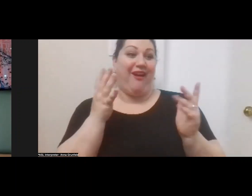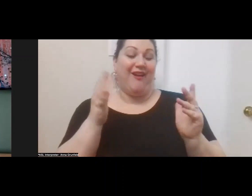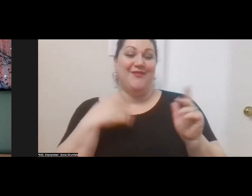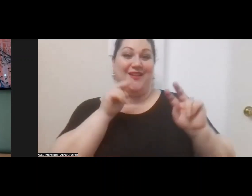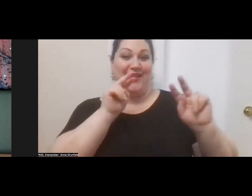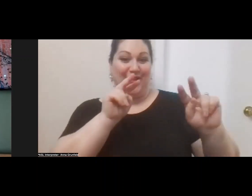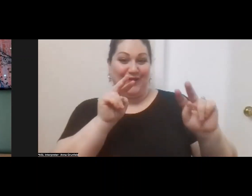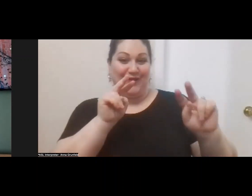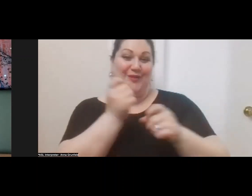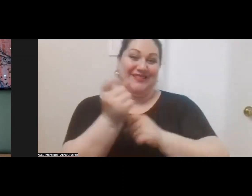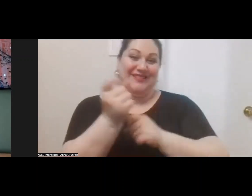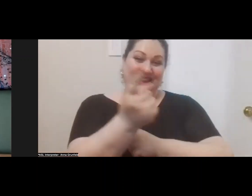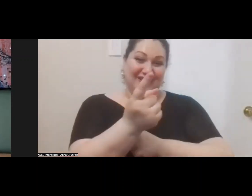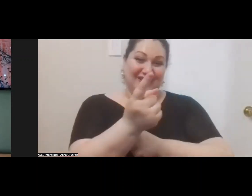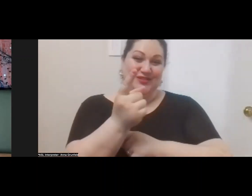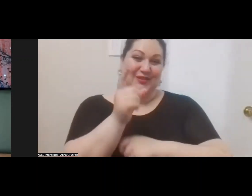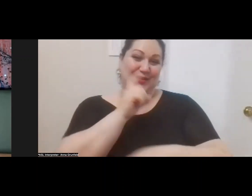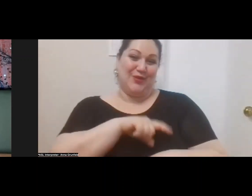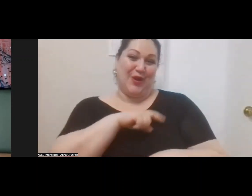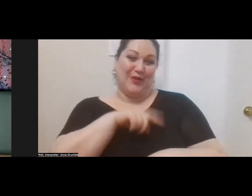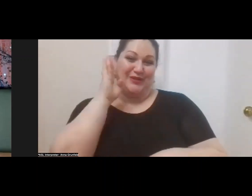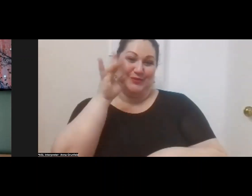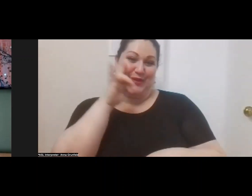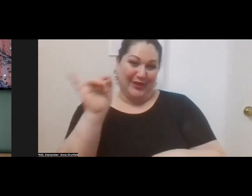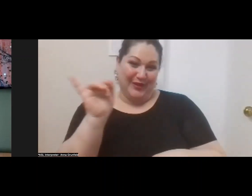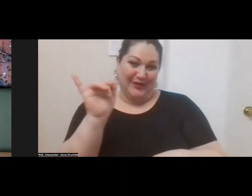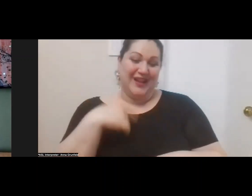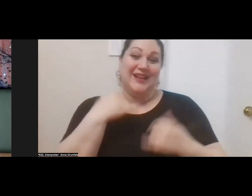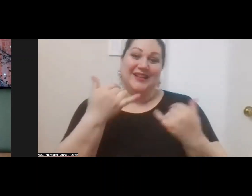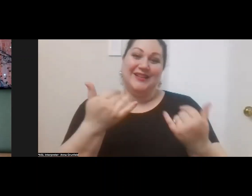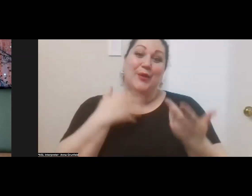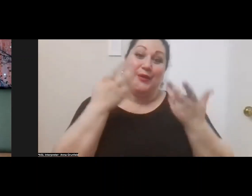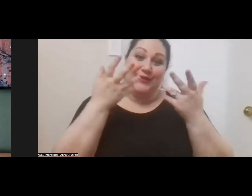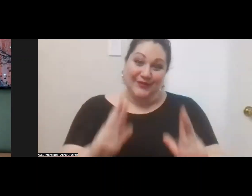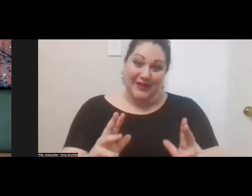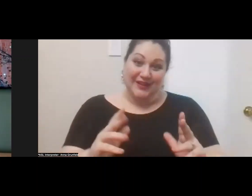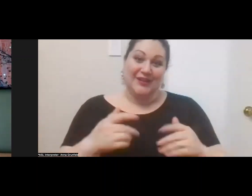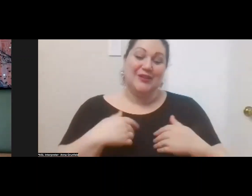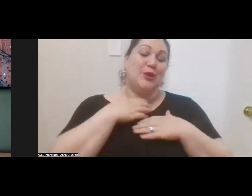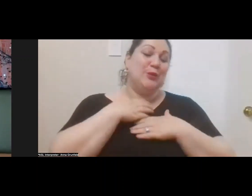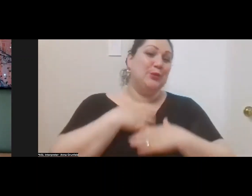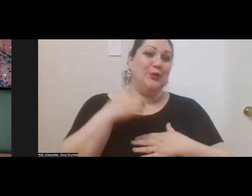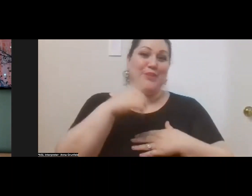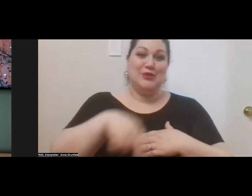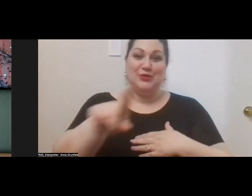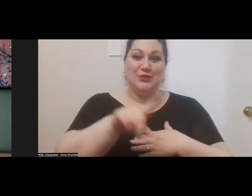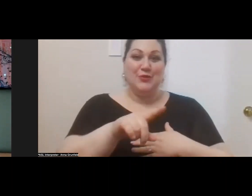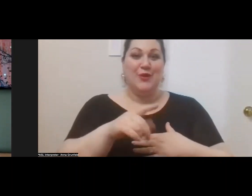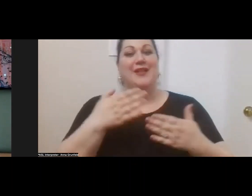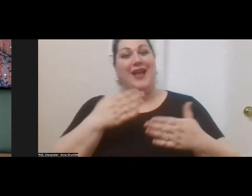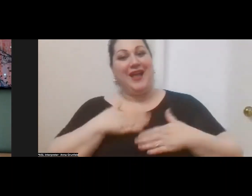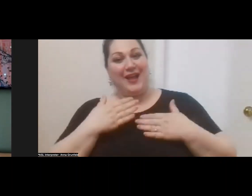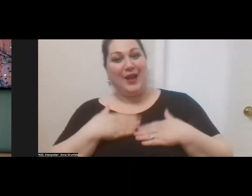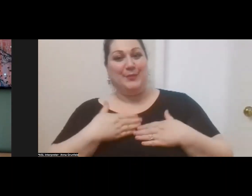I will end by wishing you all a very good, sunny weekend. Thank you.